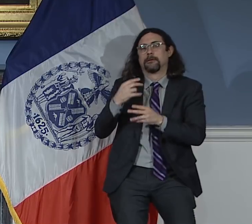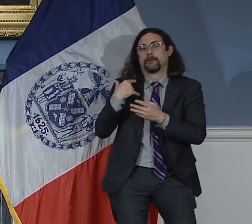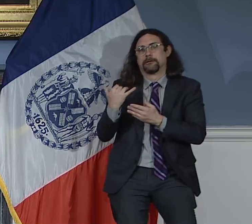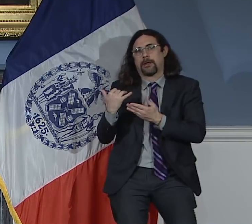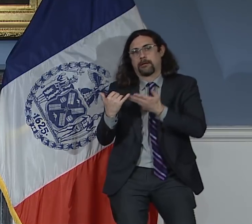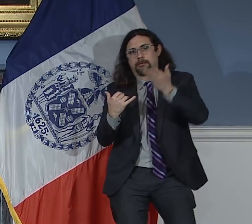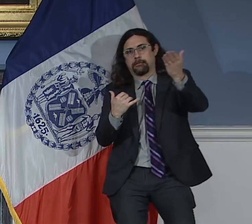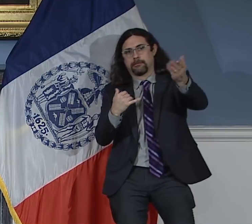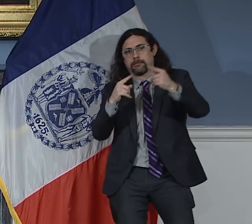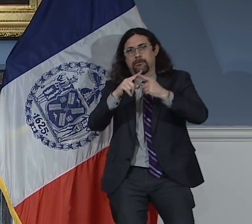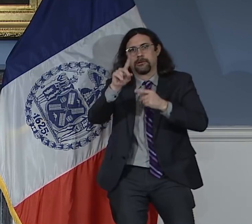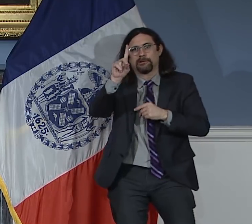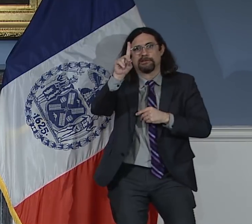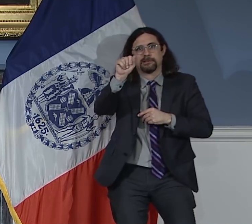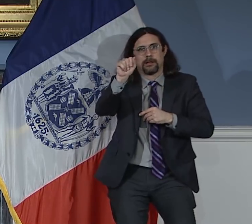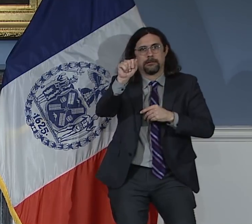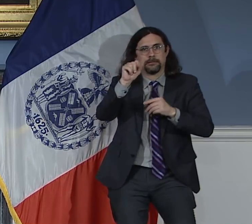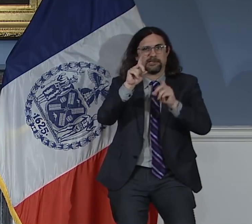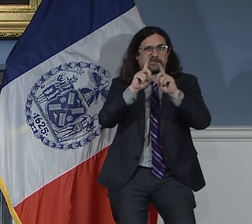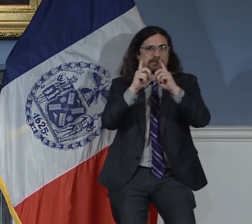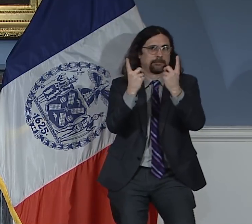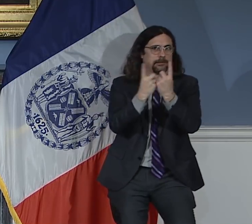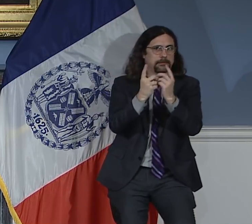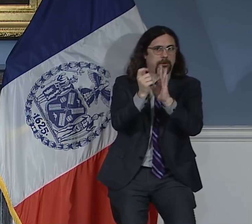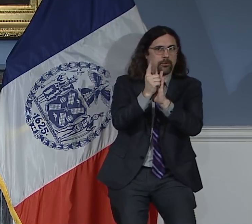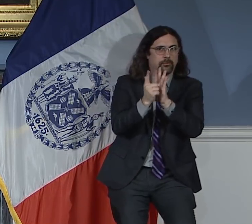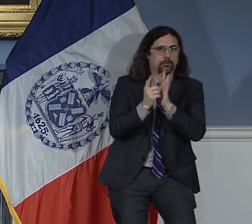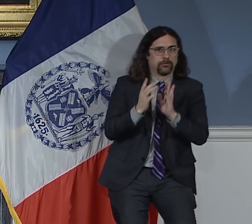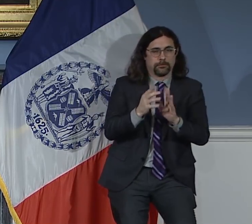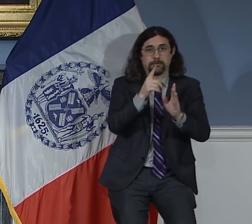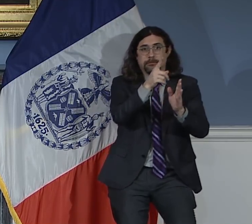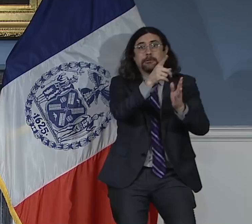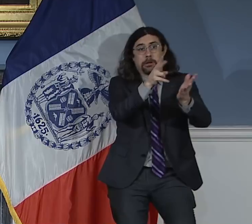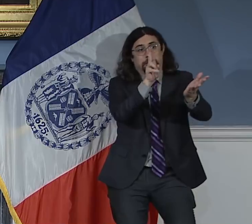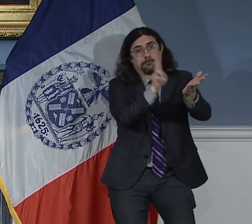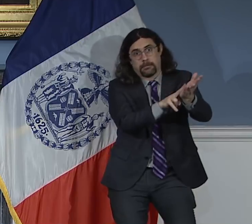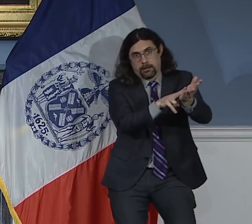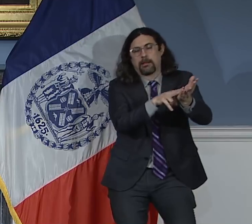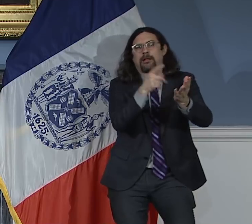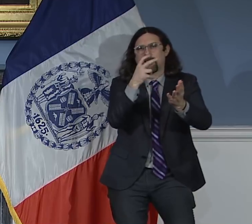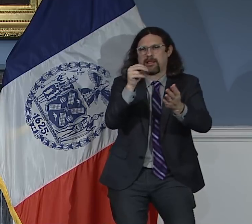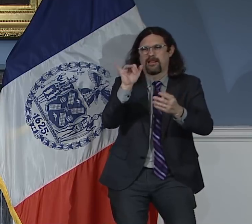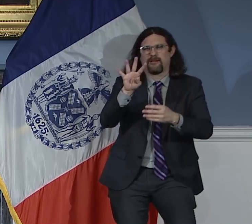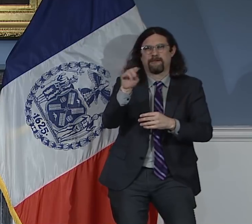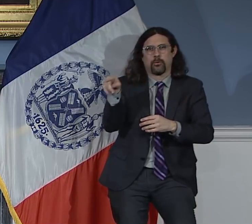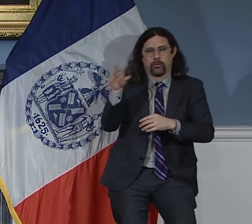BEGIN RELEASES AS EARLY AS TODAY ONCE WE HAVE ATTH SIGN-OFF. WE WILL CONTINUE